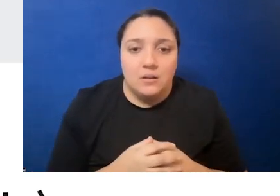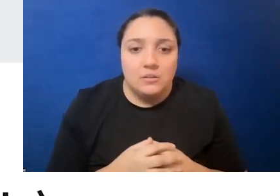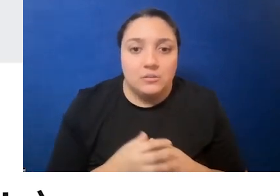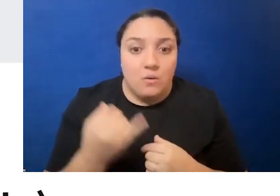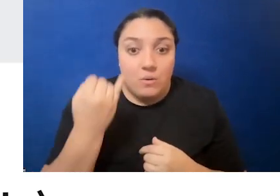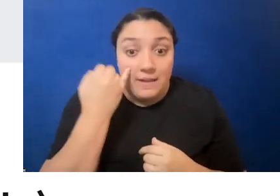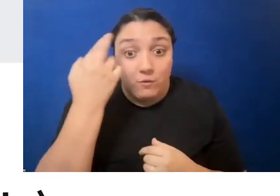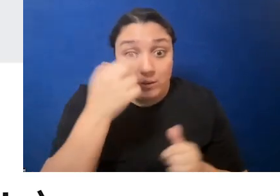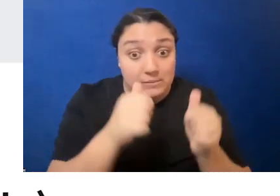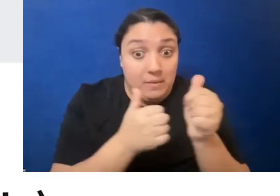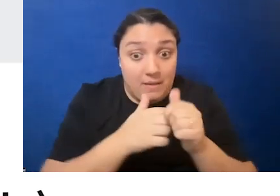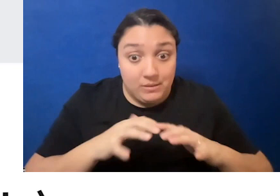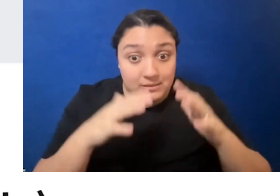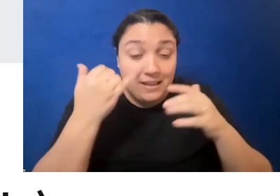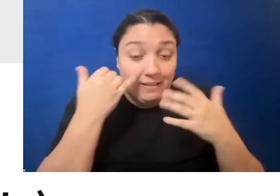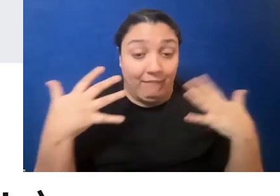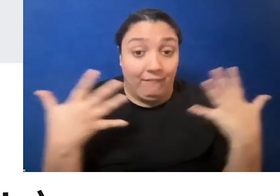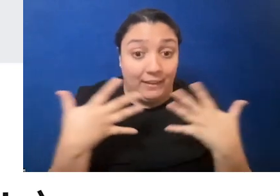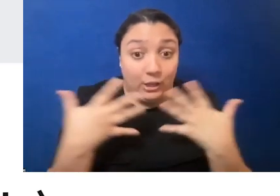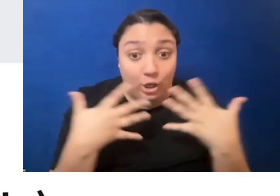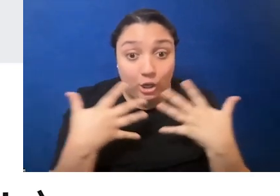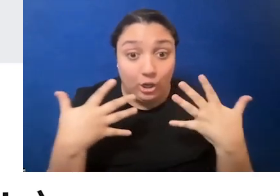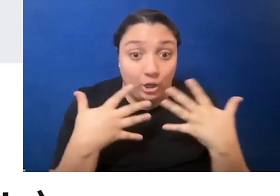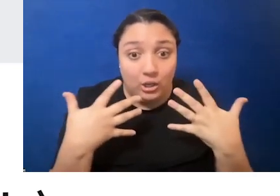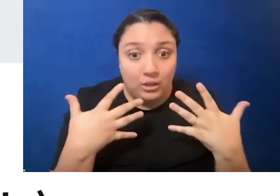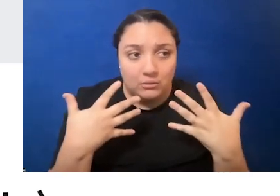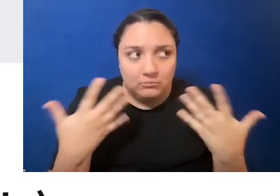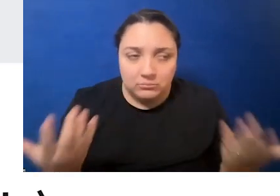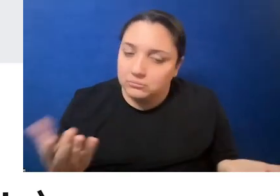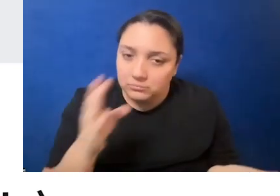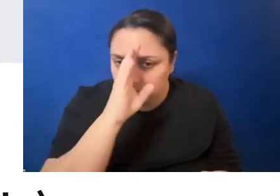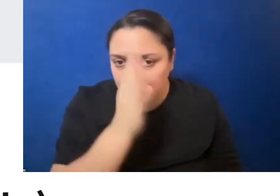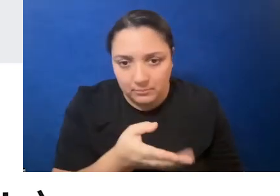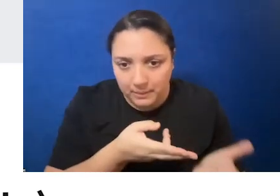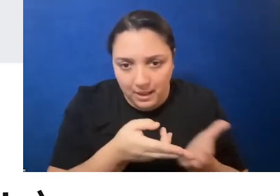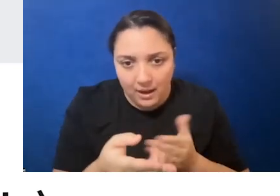KNOW WHAT THEY ARE FACING AND THE TRUTH. IF THE SOURCE OF ANXIETY IS